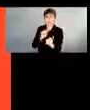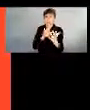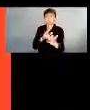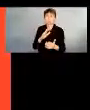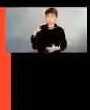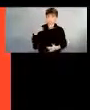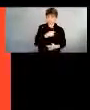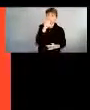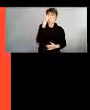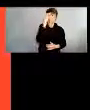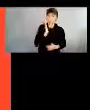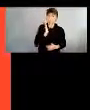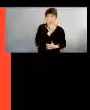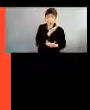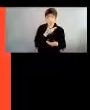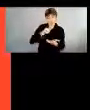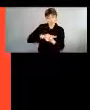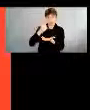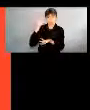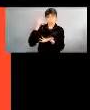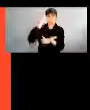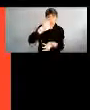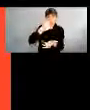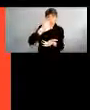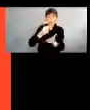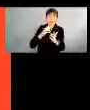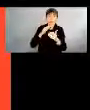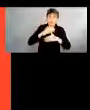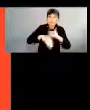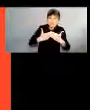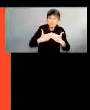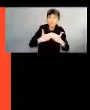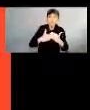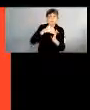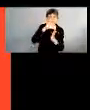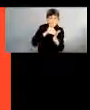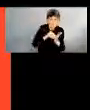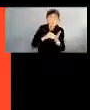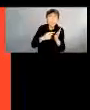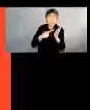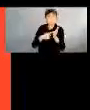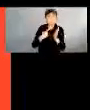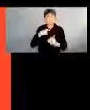processes create barriers to access for many artists who are interested in applying. Our